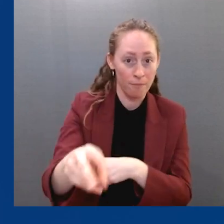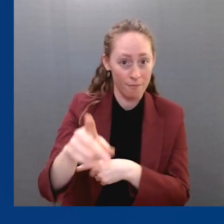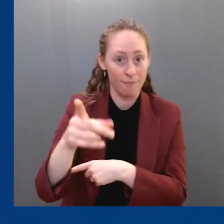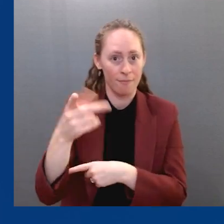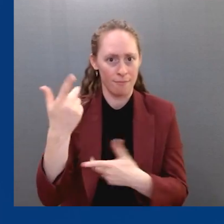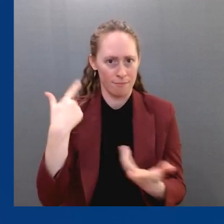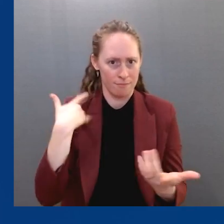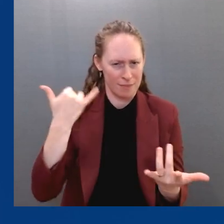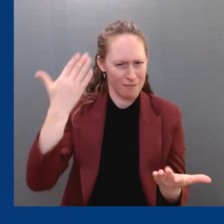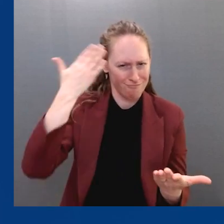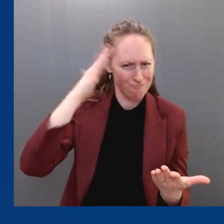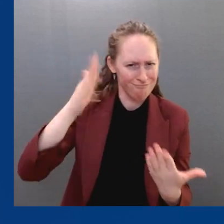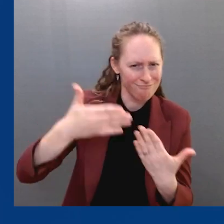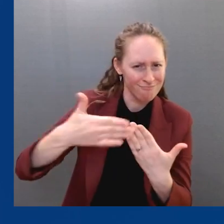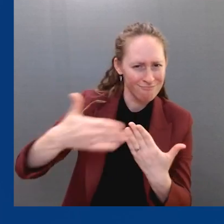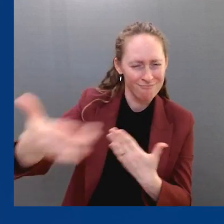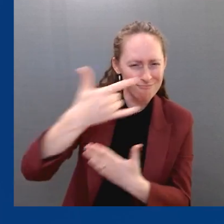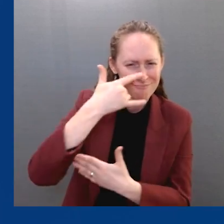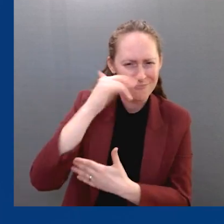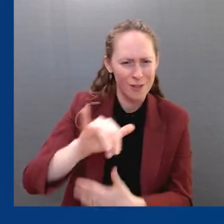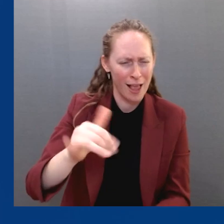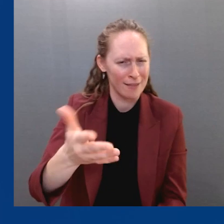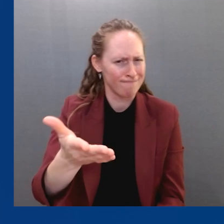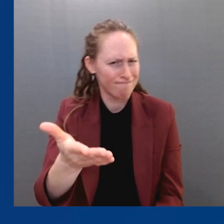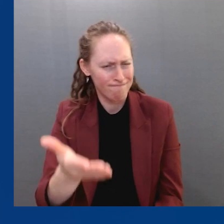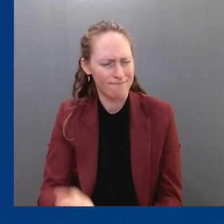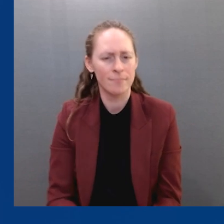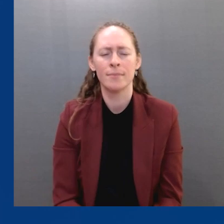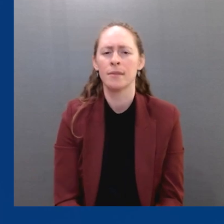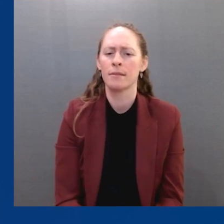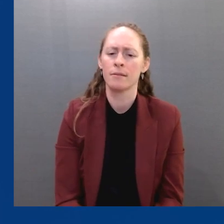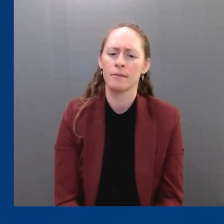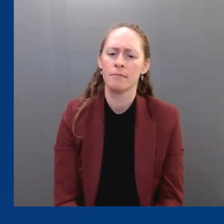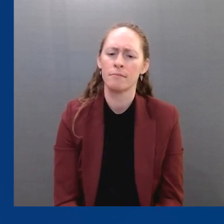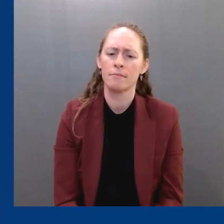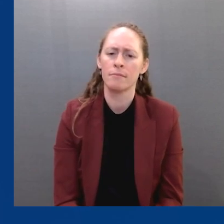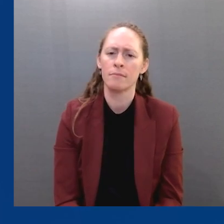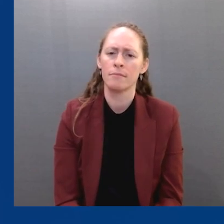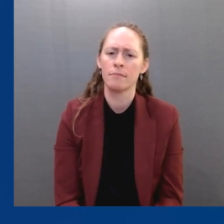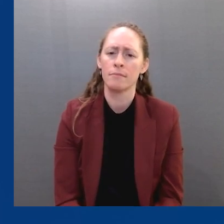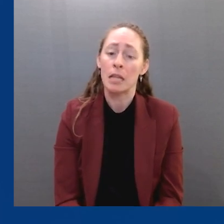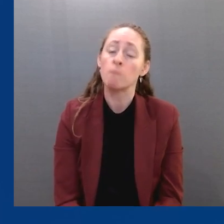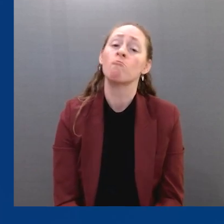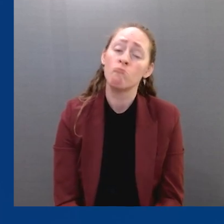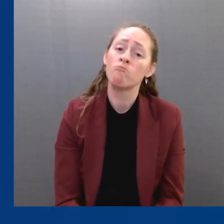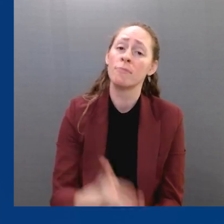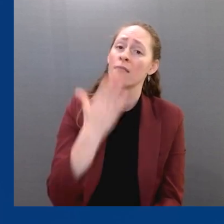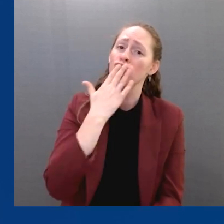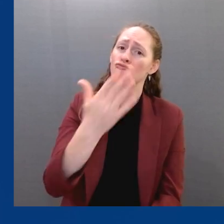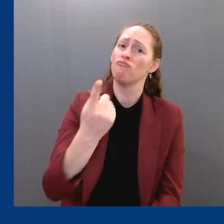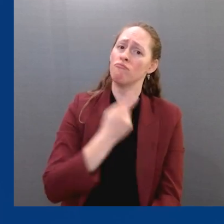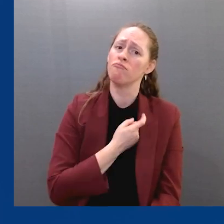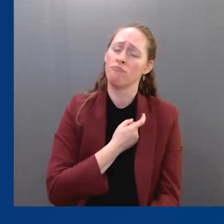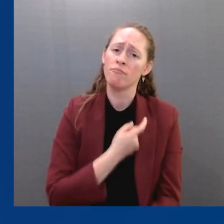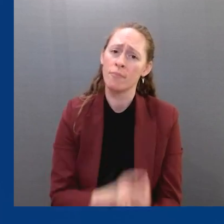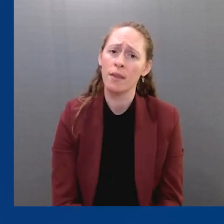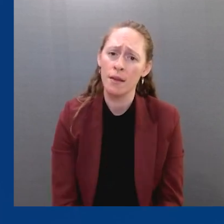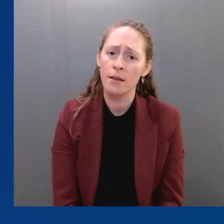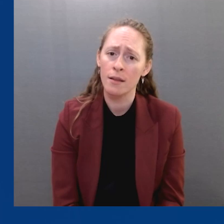as these vaccines continue to evolve in their formulation? Dr. Jha: That's a great question. So we have the CDC director here